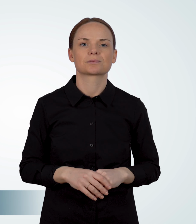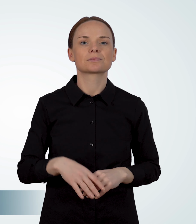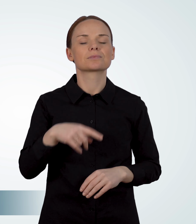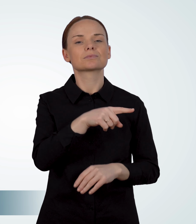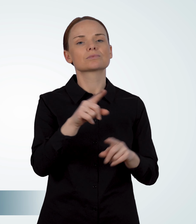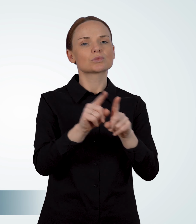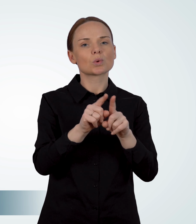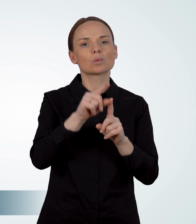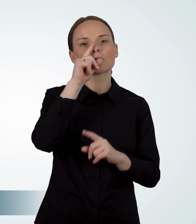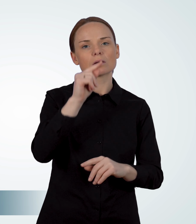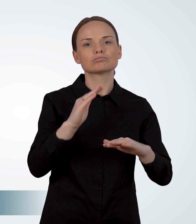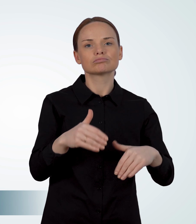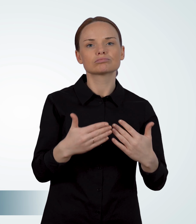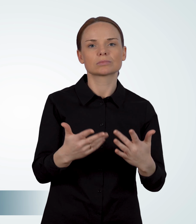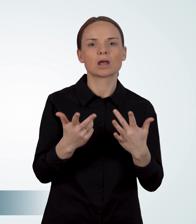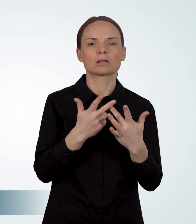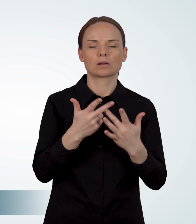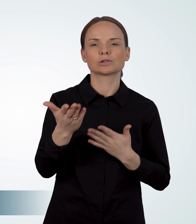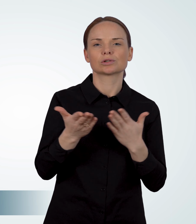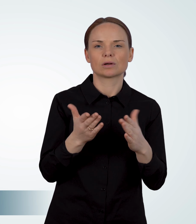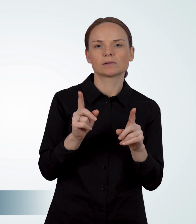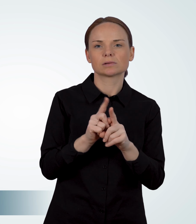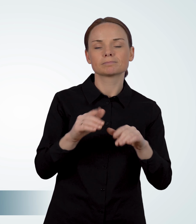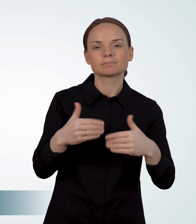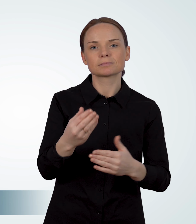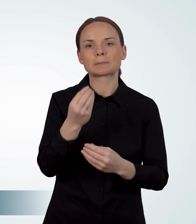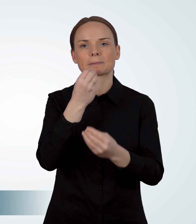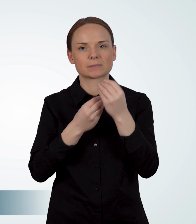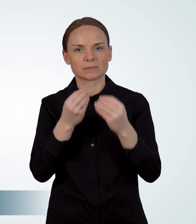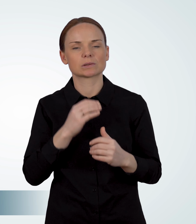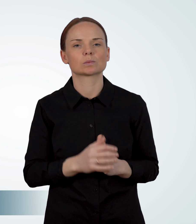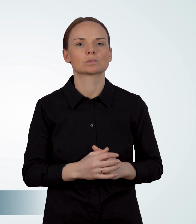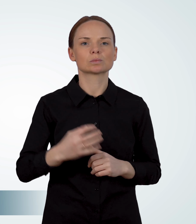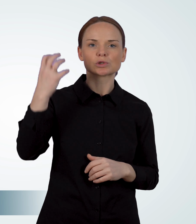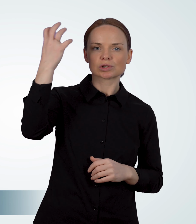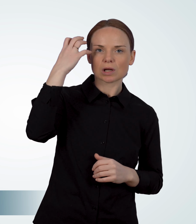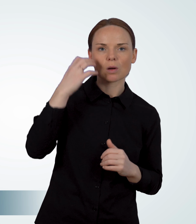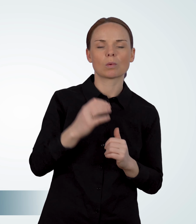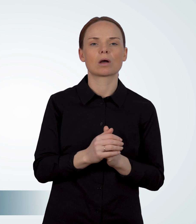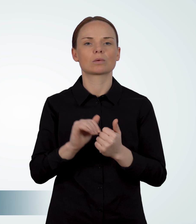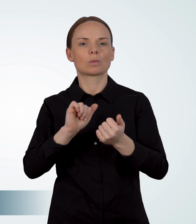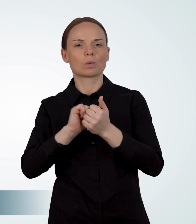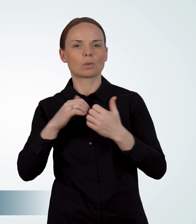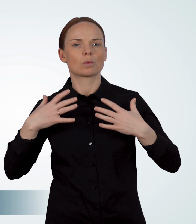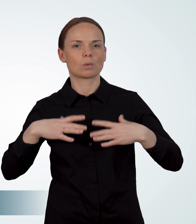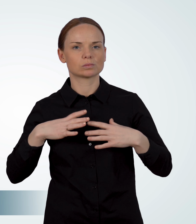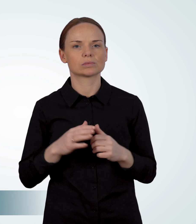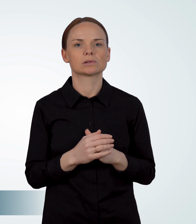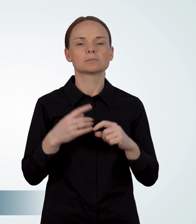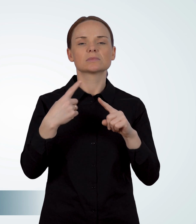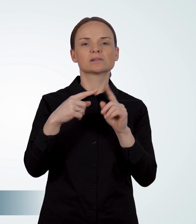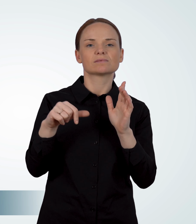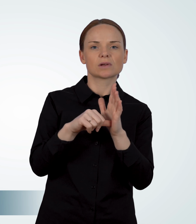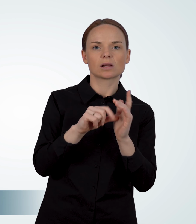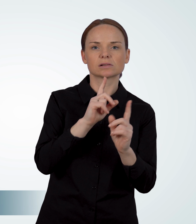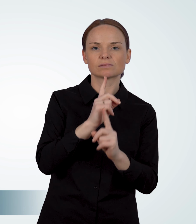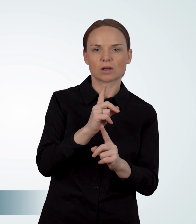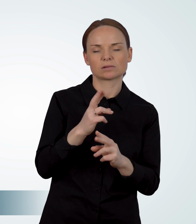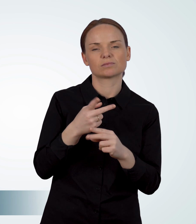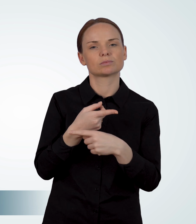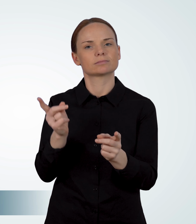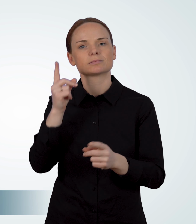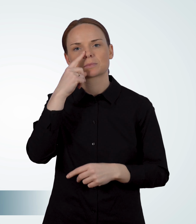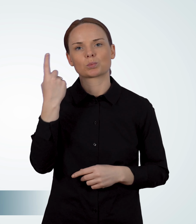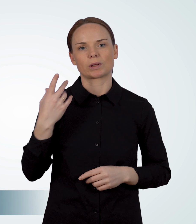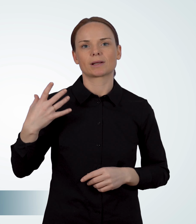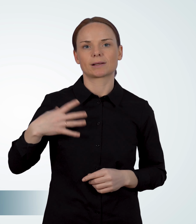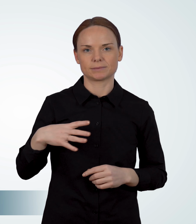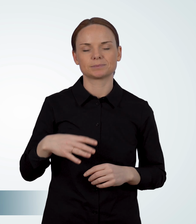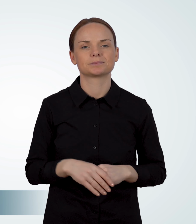They can also give people other services, such as meals, showers, laundry facilities and financial advice.